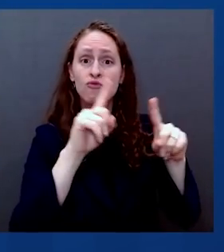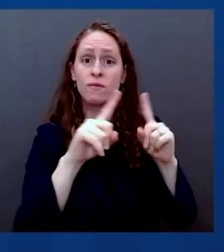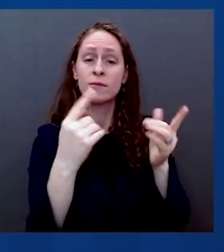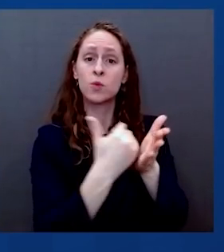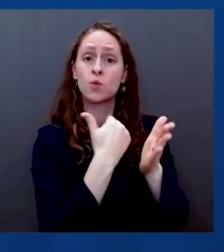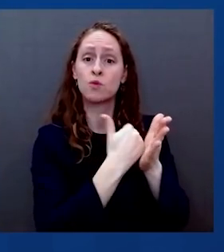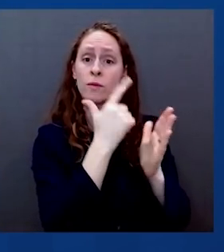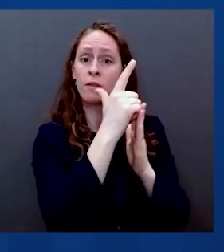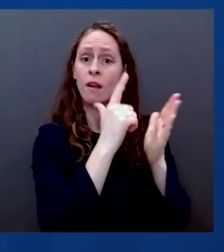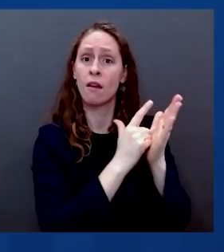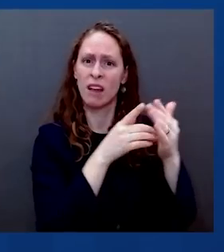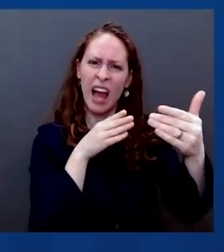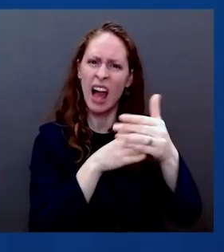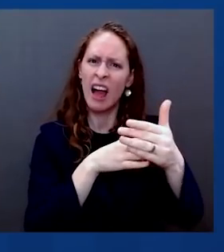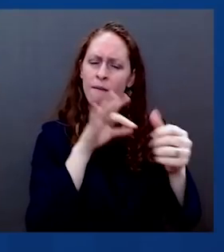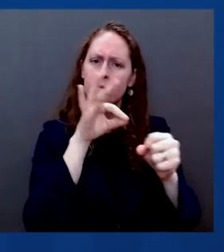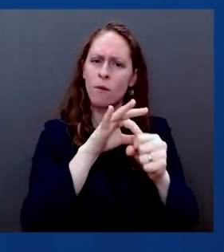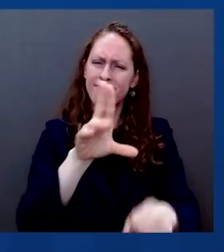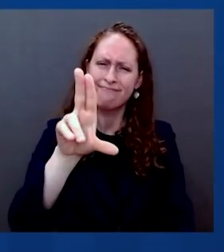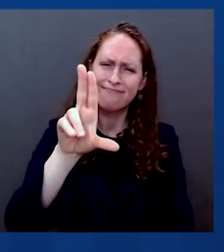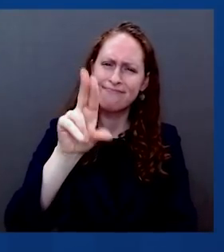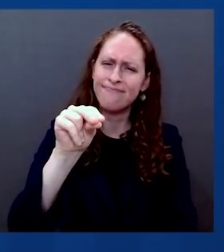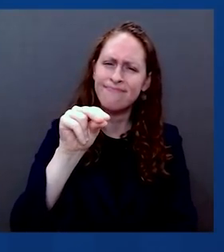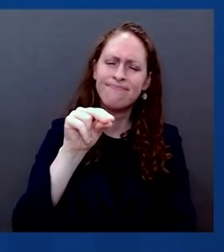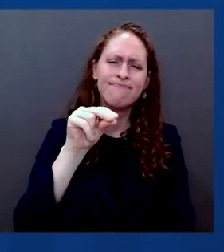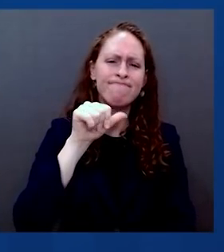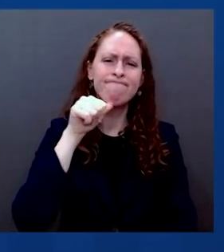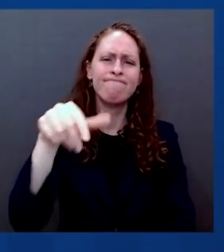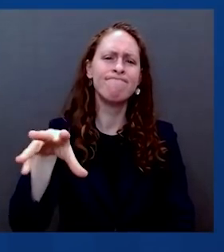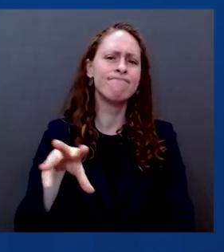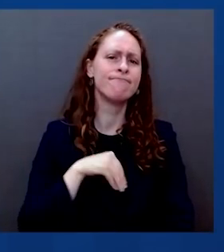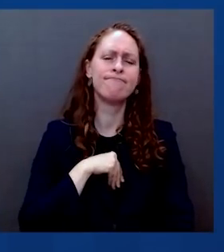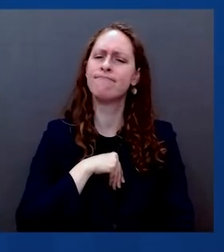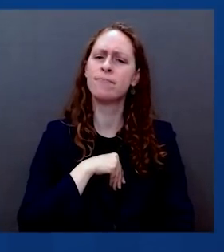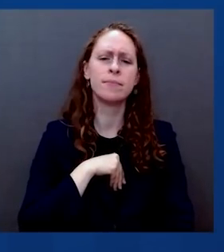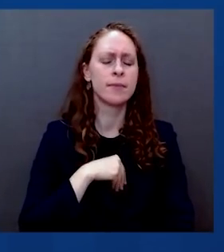We must not be deceived into thinking a law